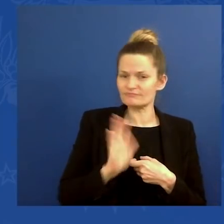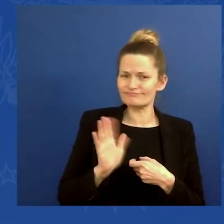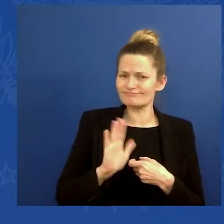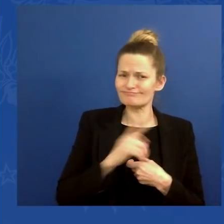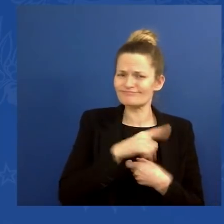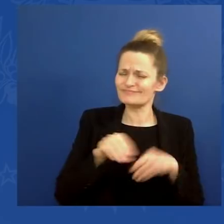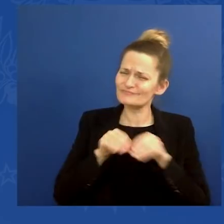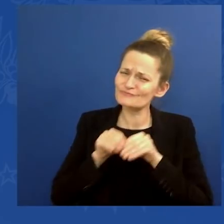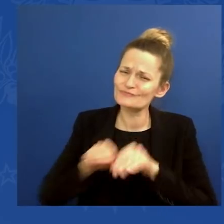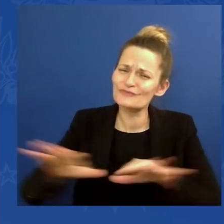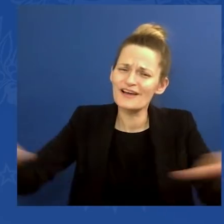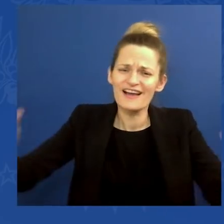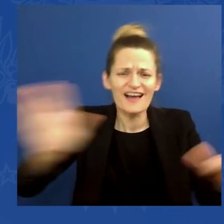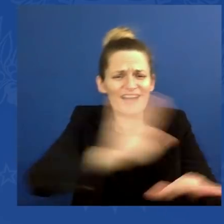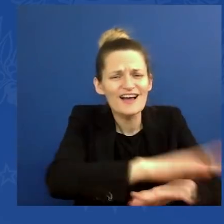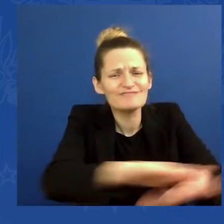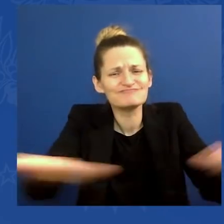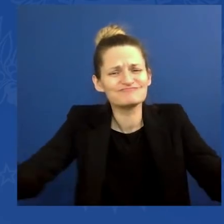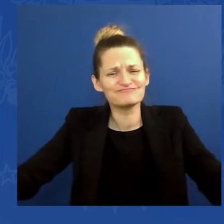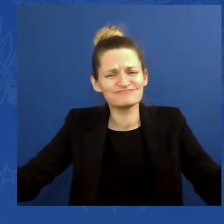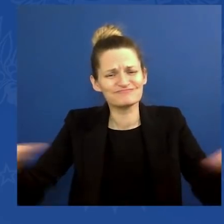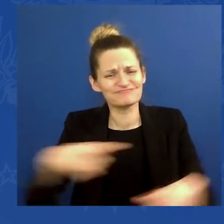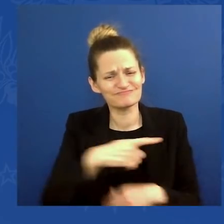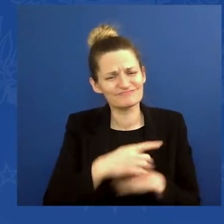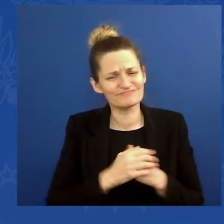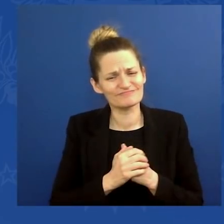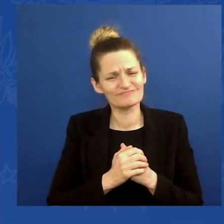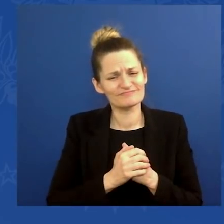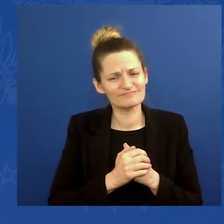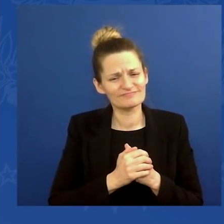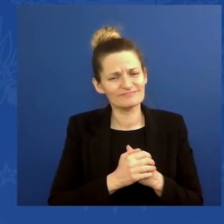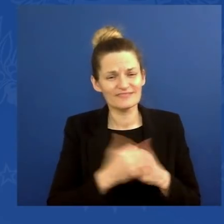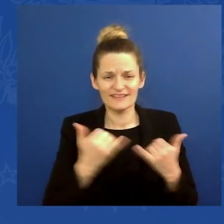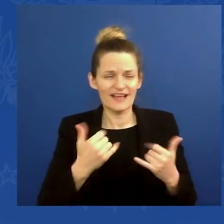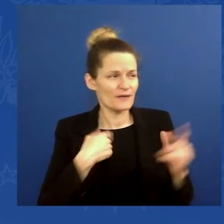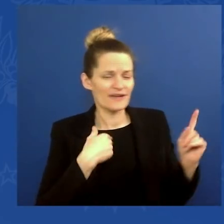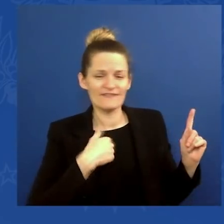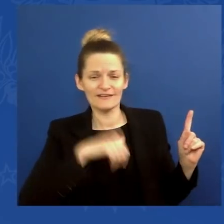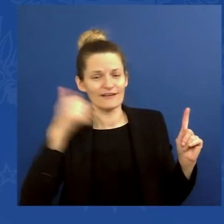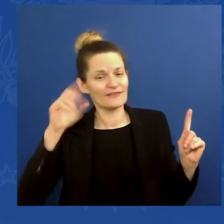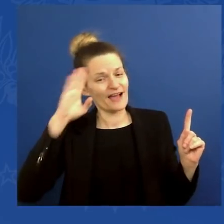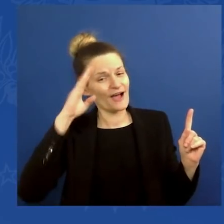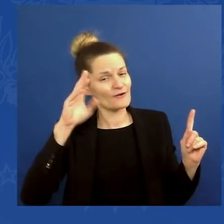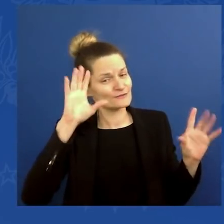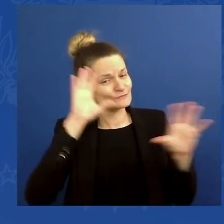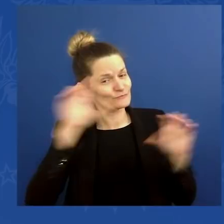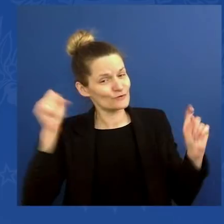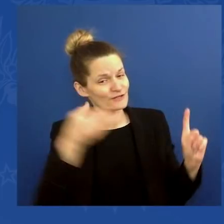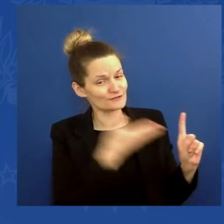So again, I think of another Irish president when I think of President Biden and I've told him